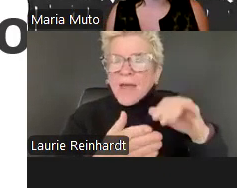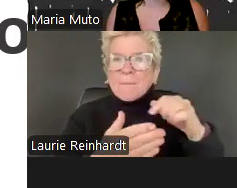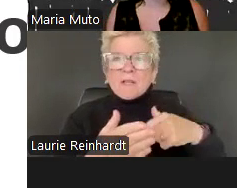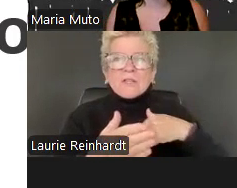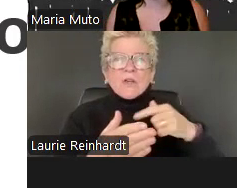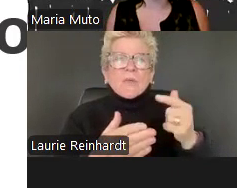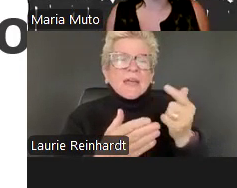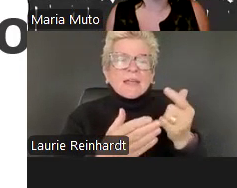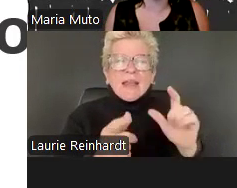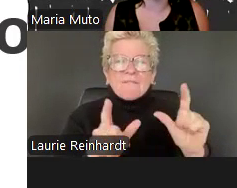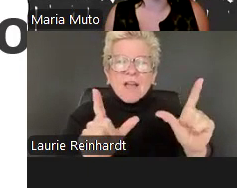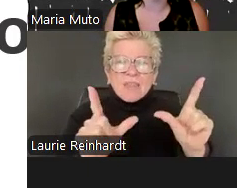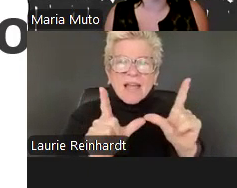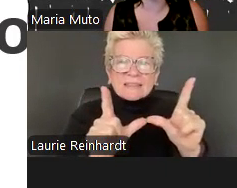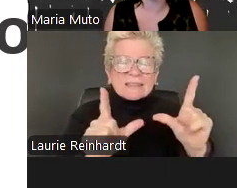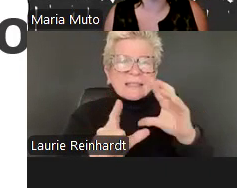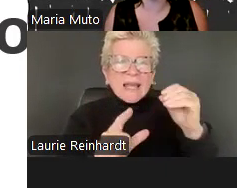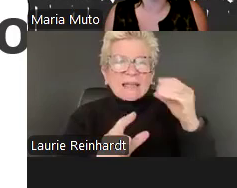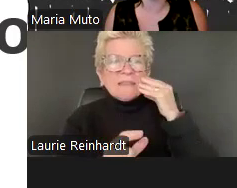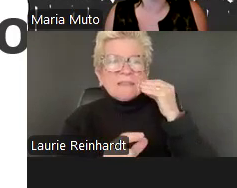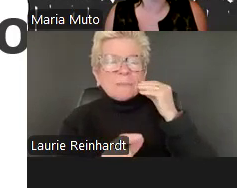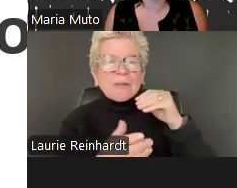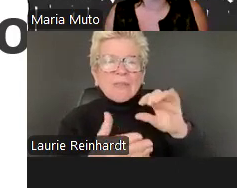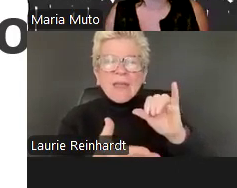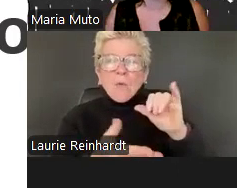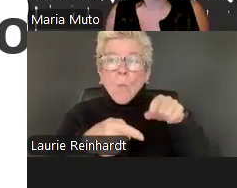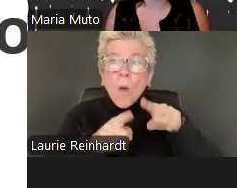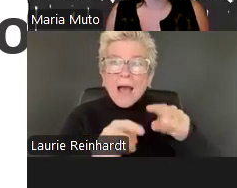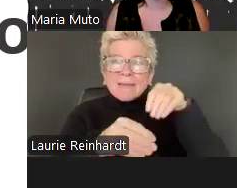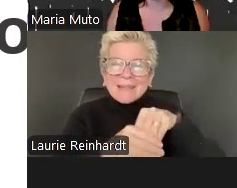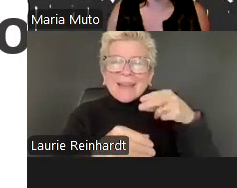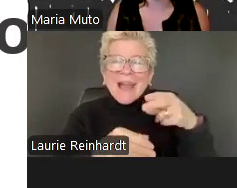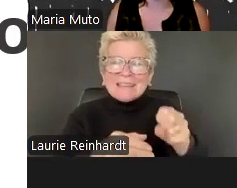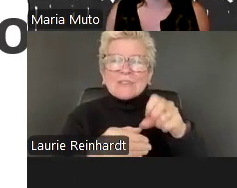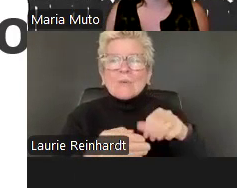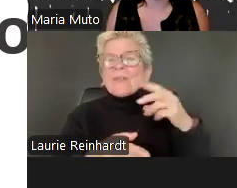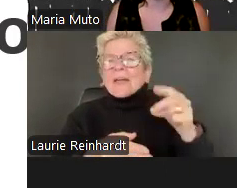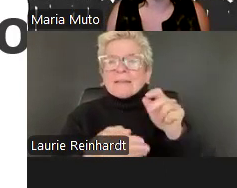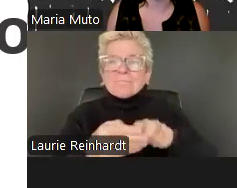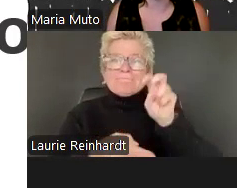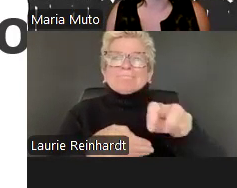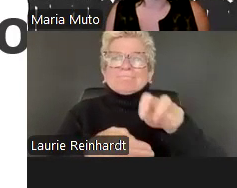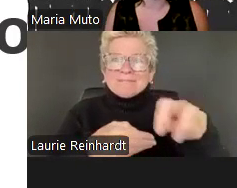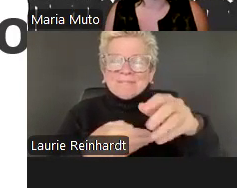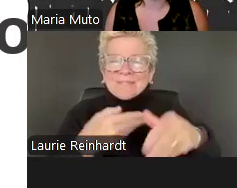skip them ahead while they are still in high school, saving them time, money,